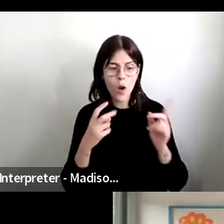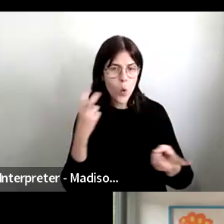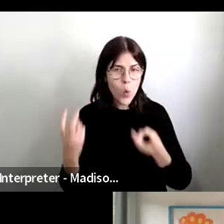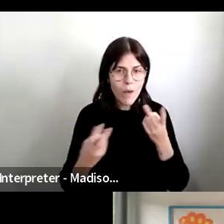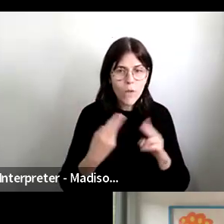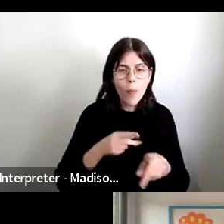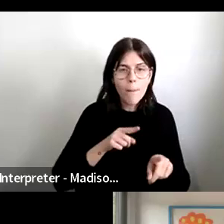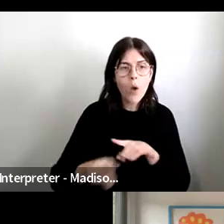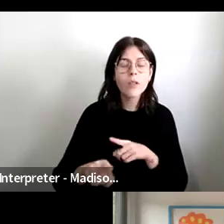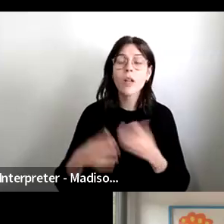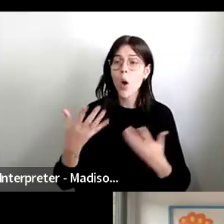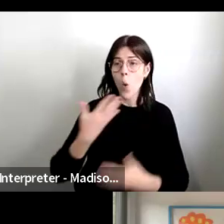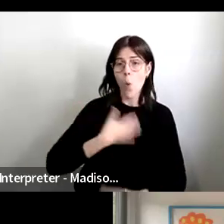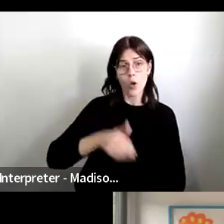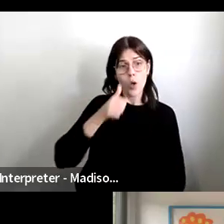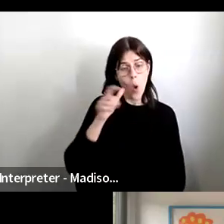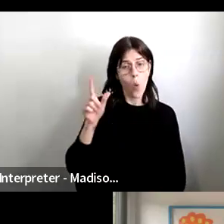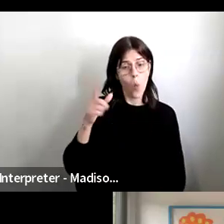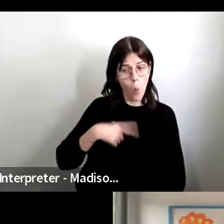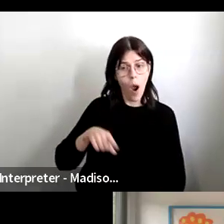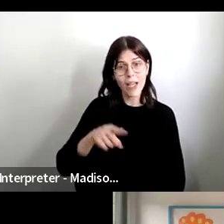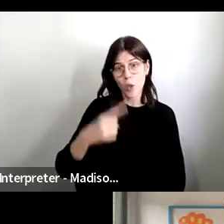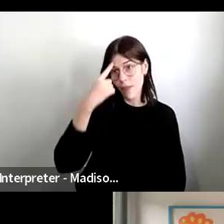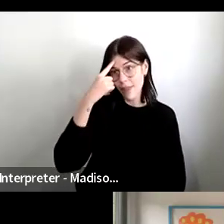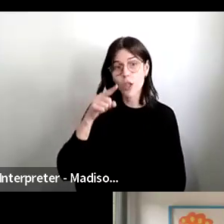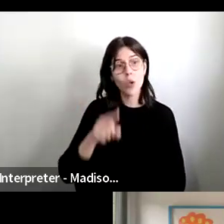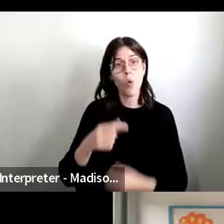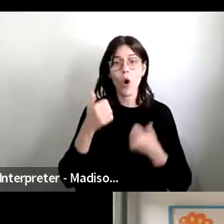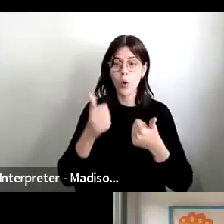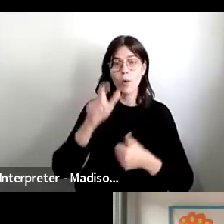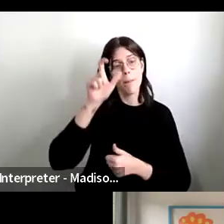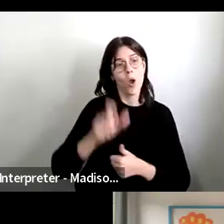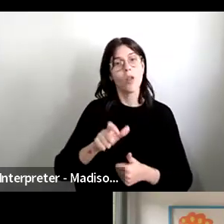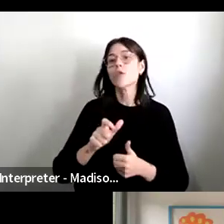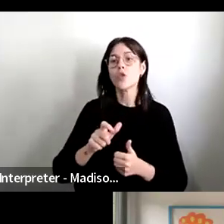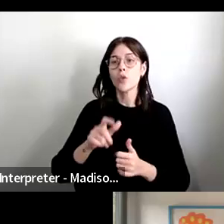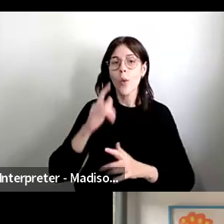know why you are suitable to assess applications to Creative Australia. So tell us what Esperance